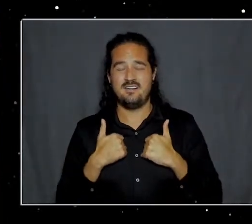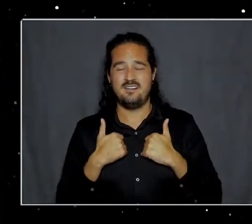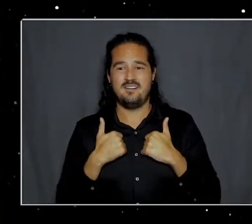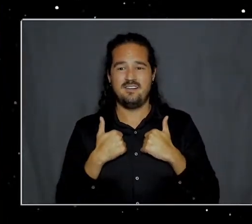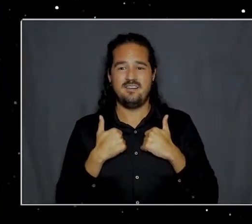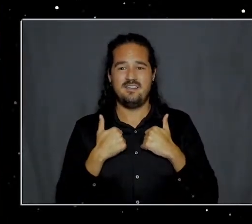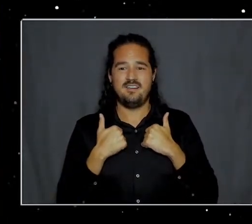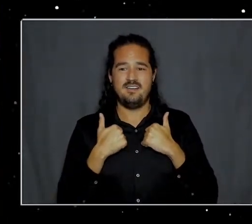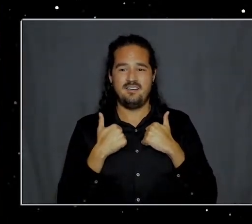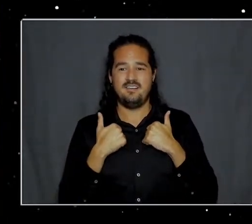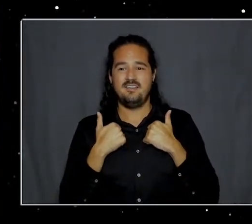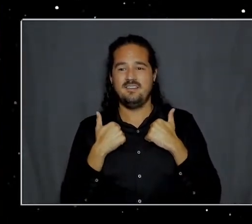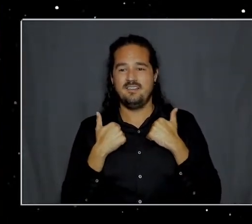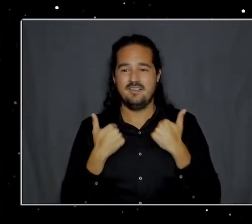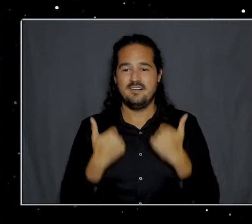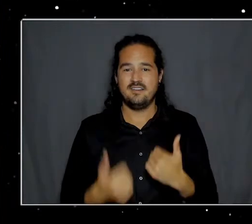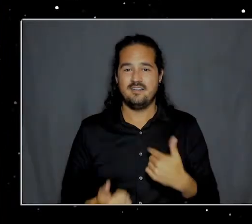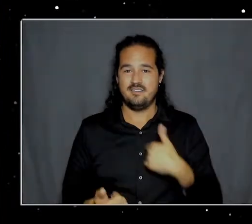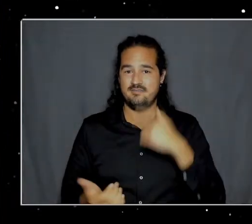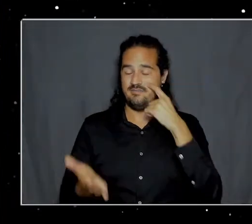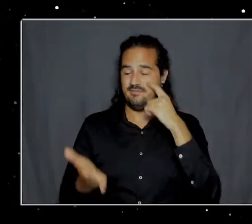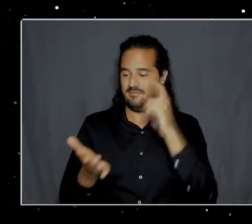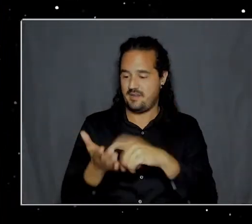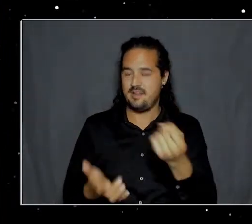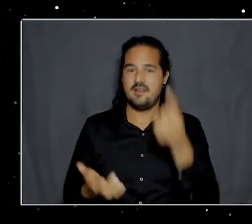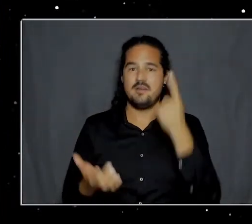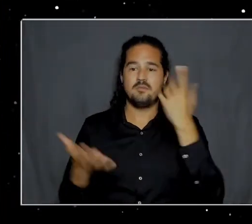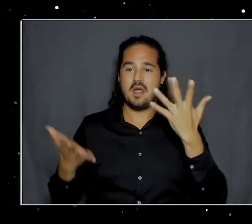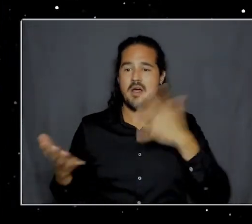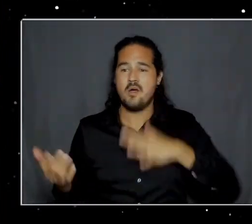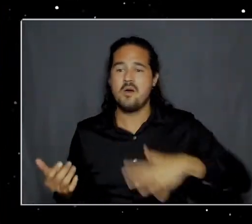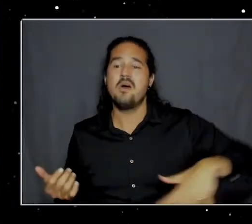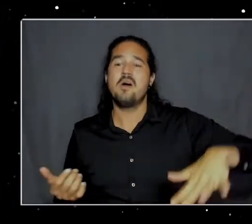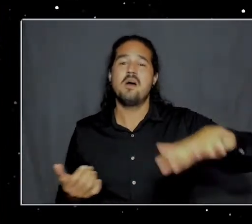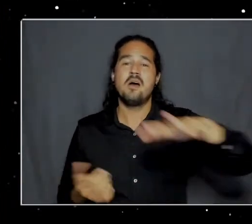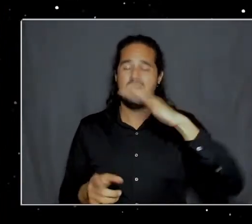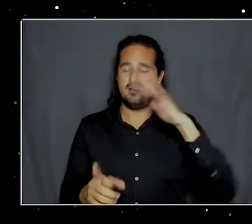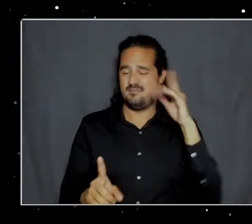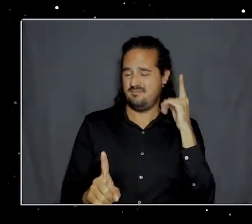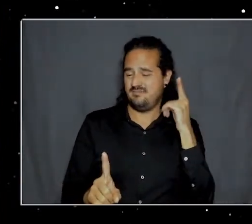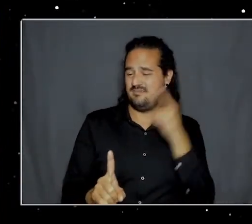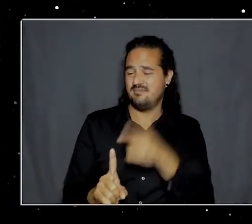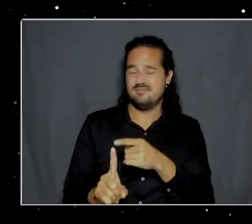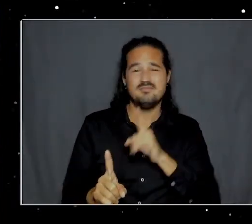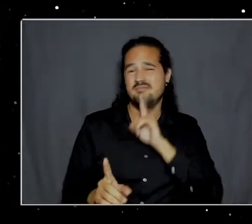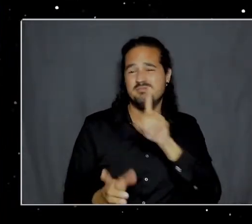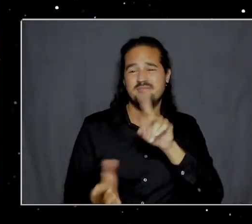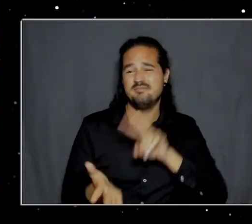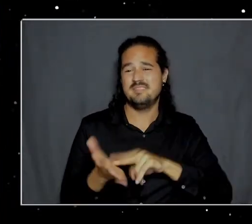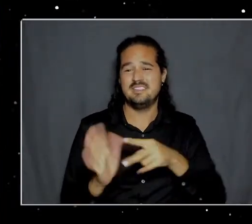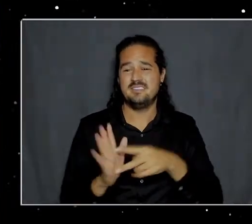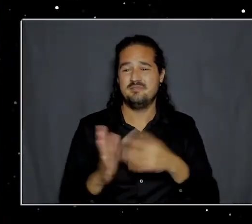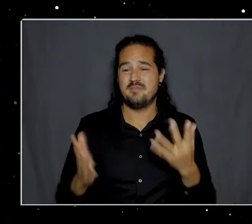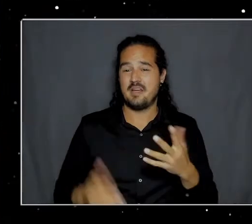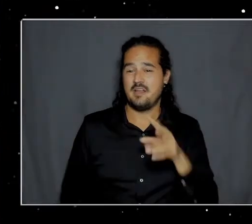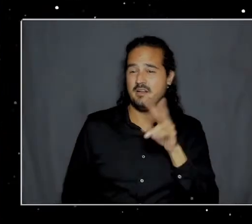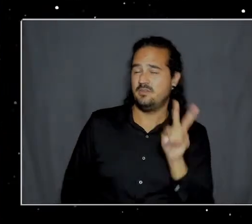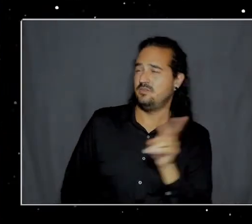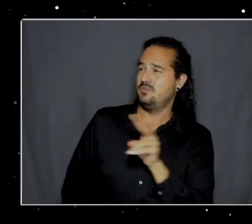AND IT'S NOT SO COMPLICATED AND YOU'RE THE REASON WHY I AM STILL ALIVE